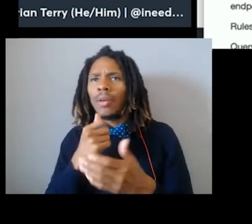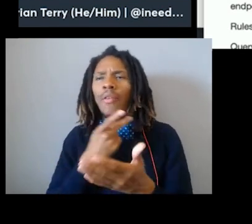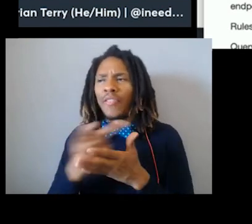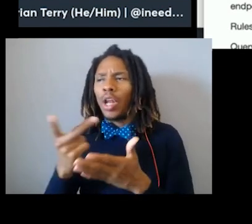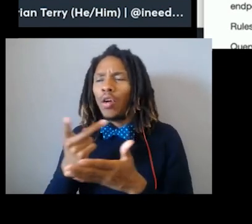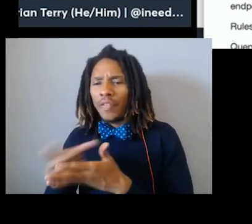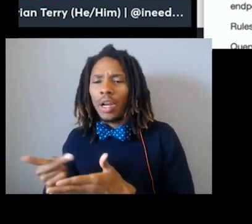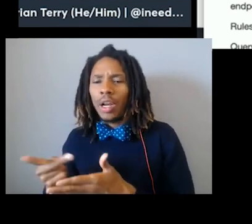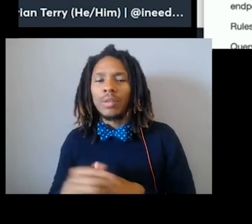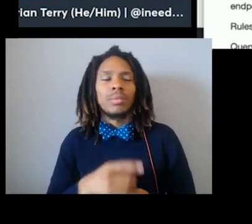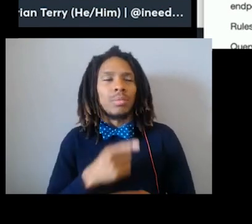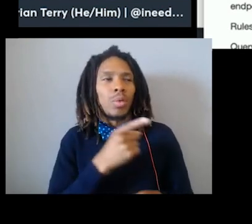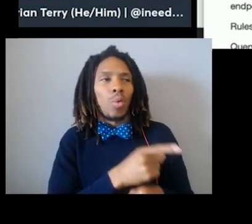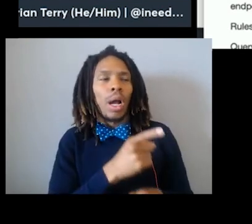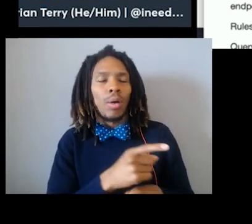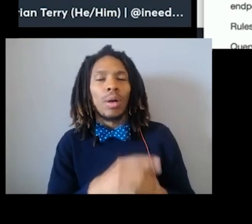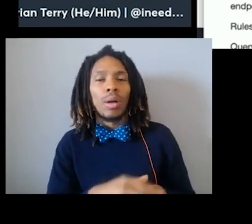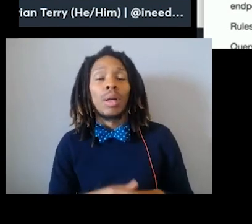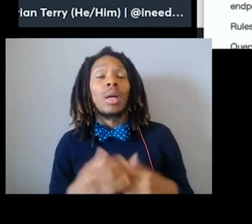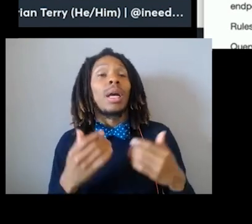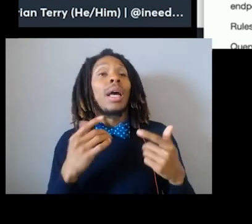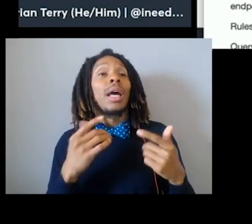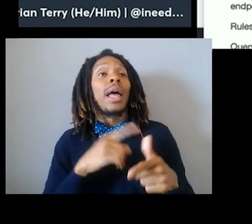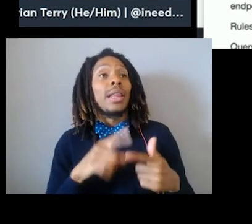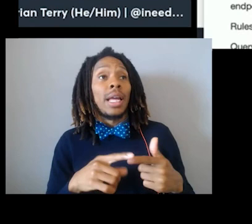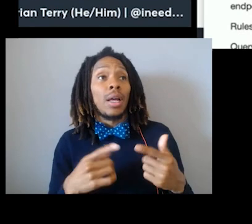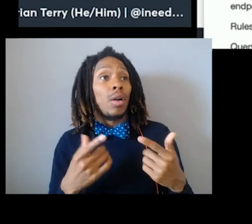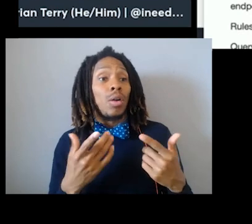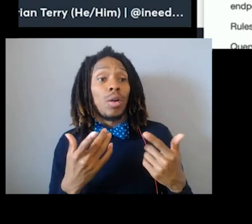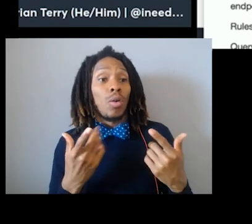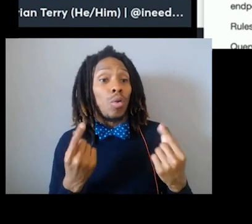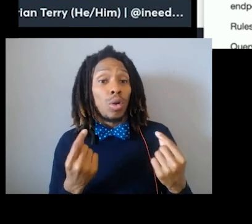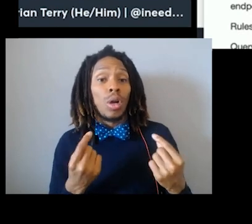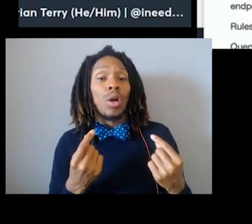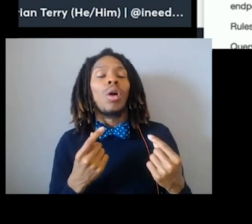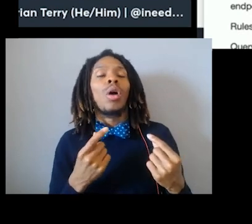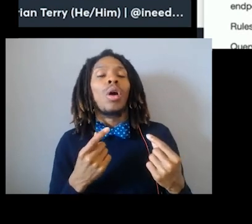And then what will happen is I can run the same command,